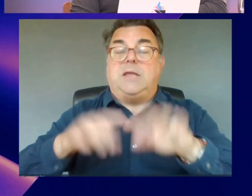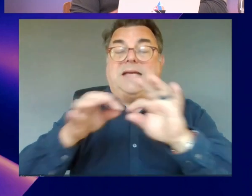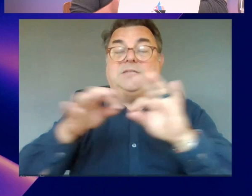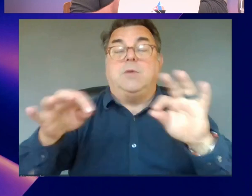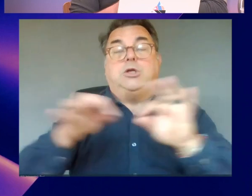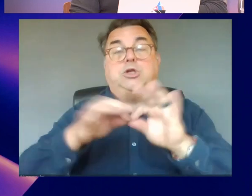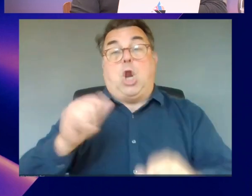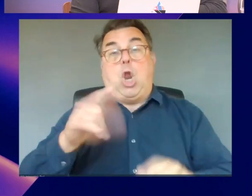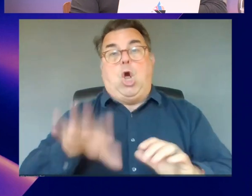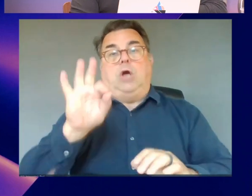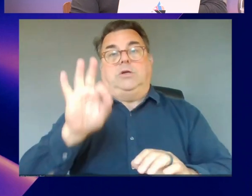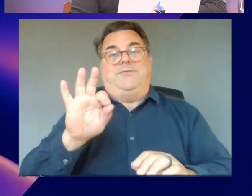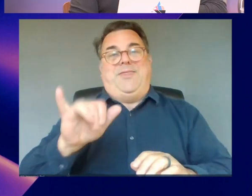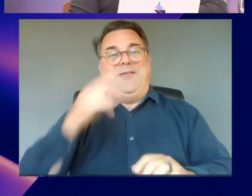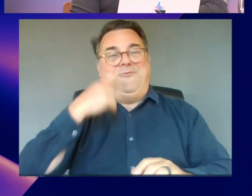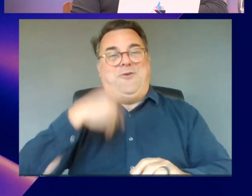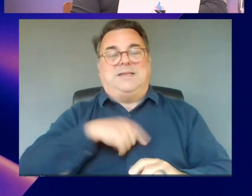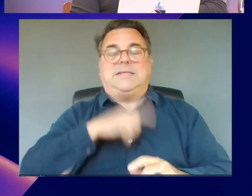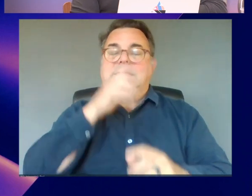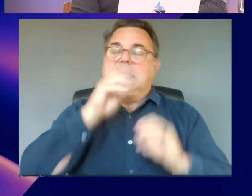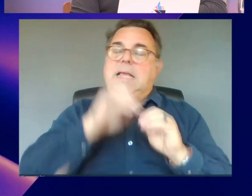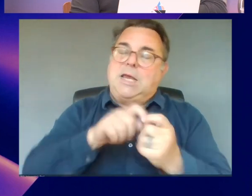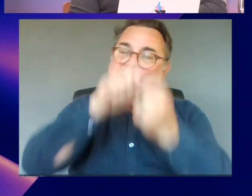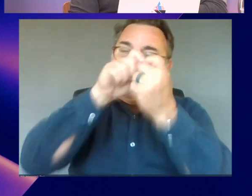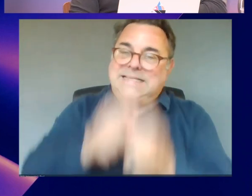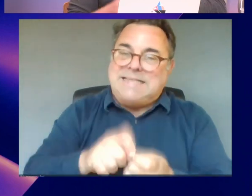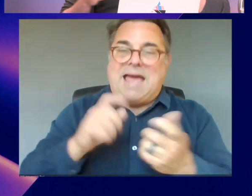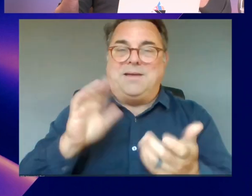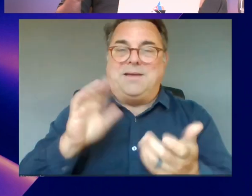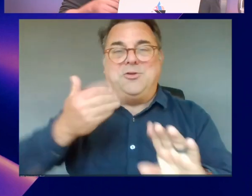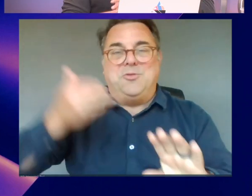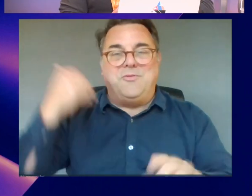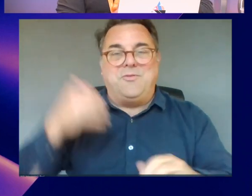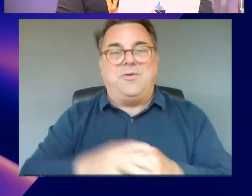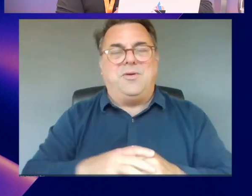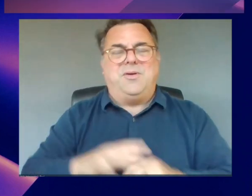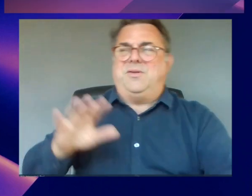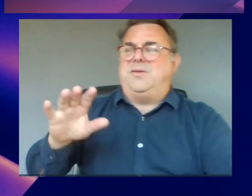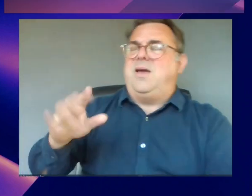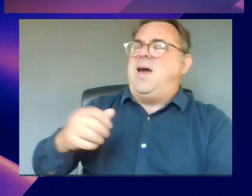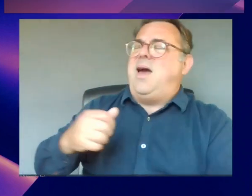and it is a lot more precise than what we've had before. I particularly love how you have a whole paragraph